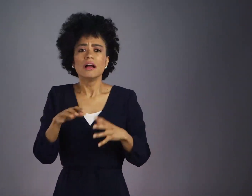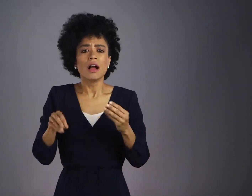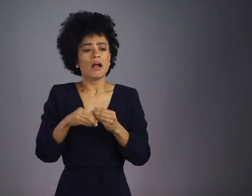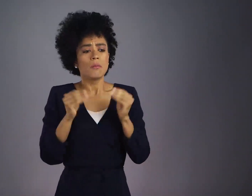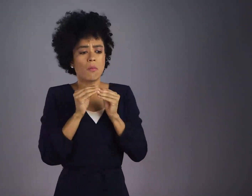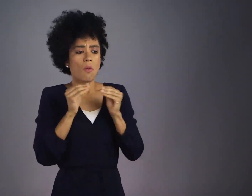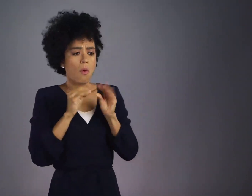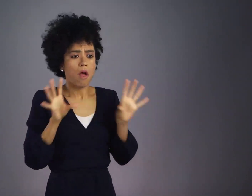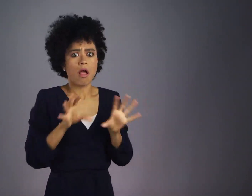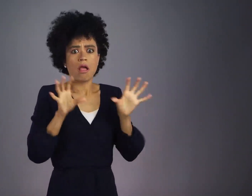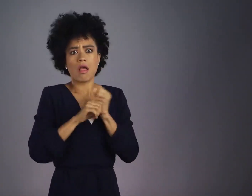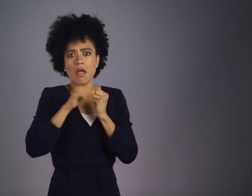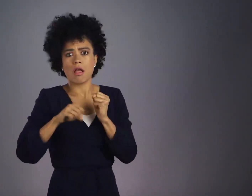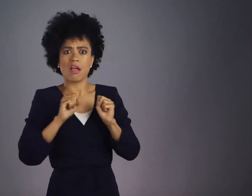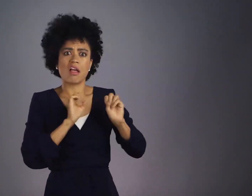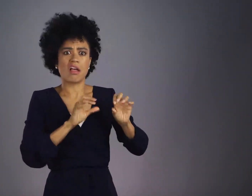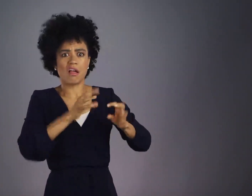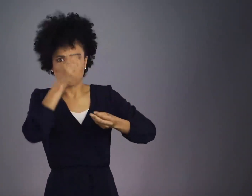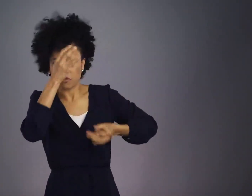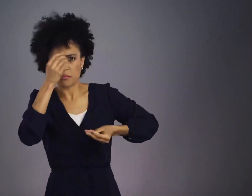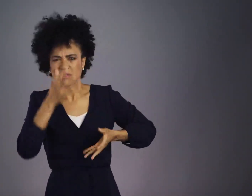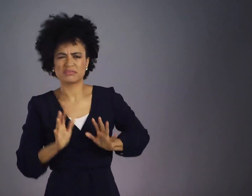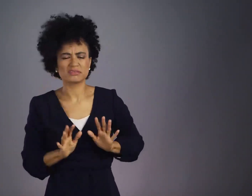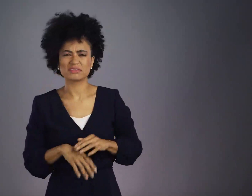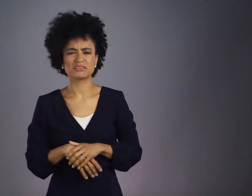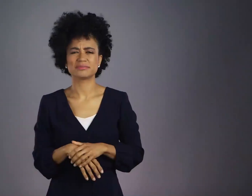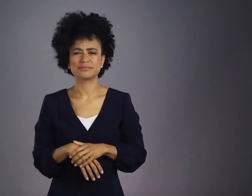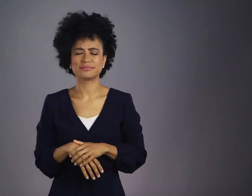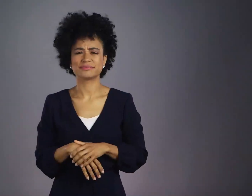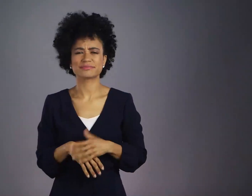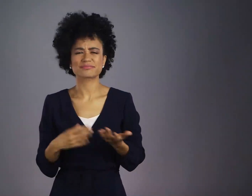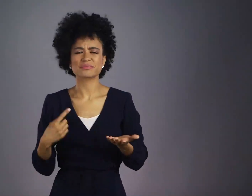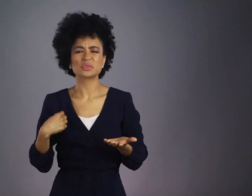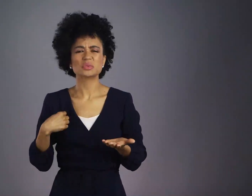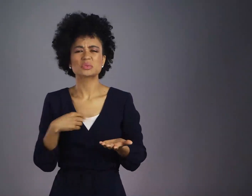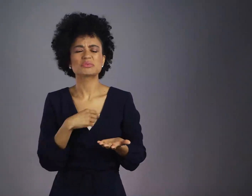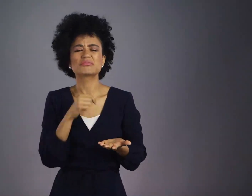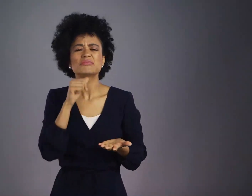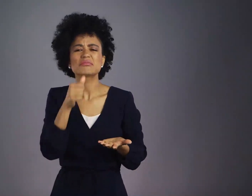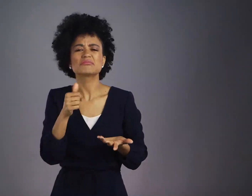More than that we cannot do; we have no right to go further.